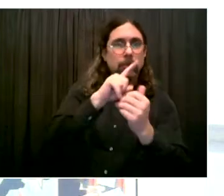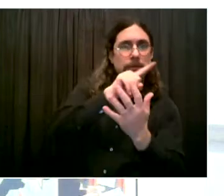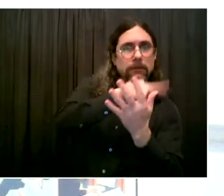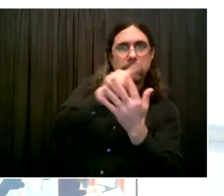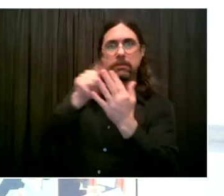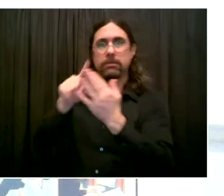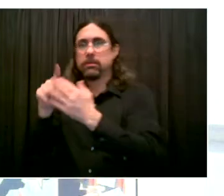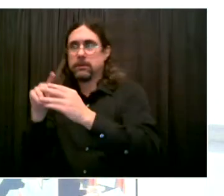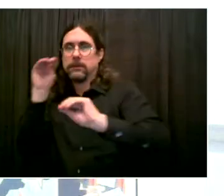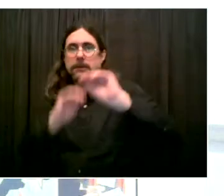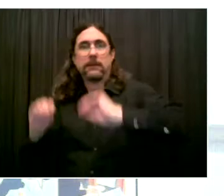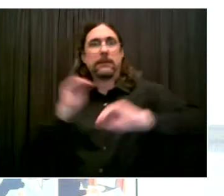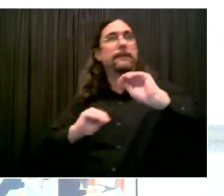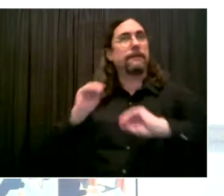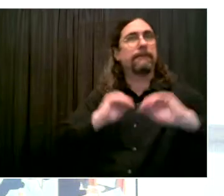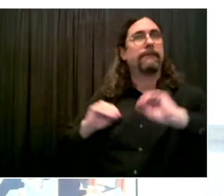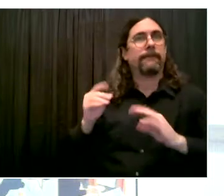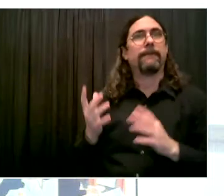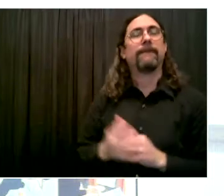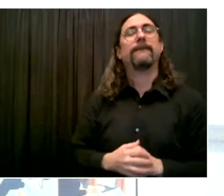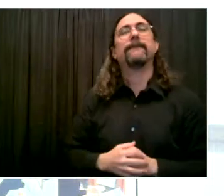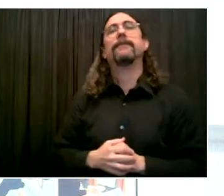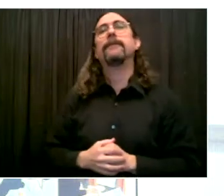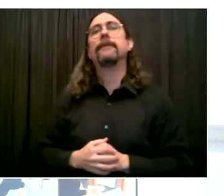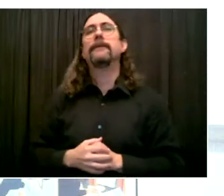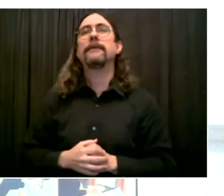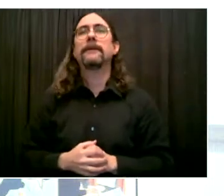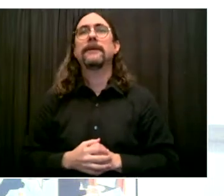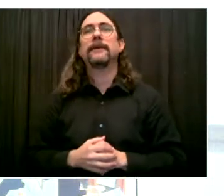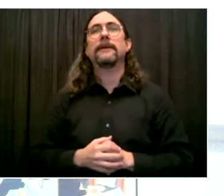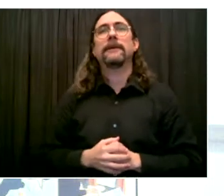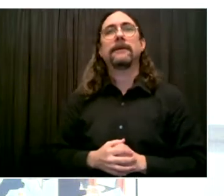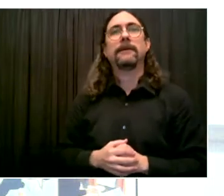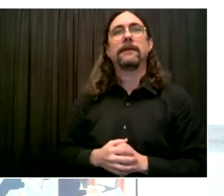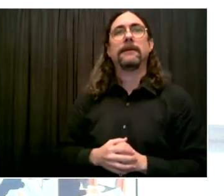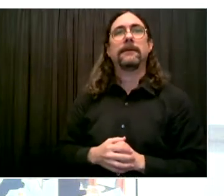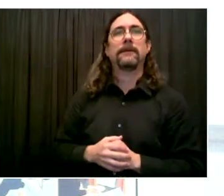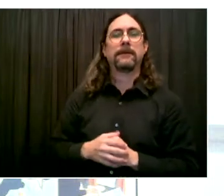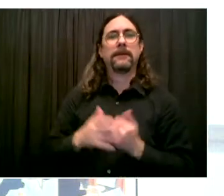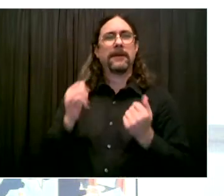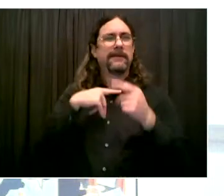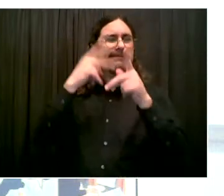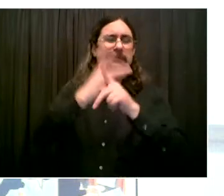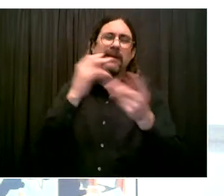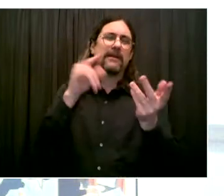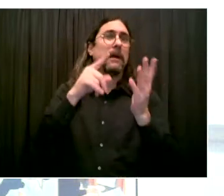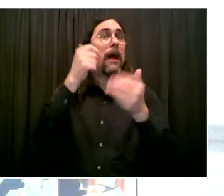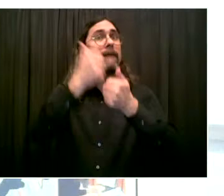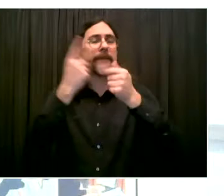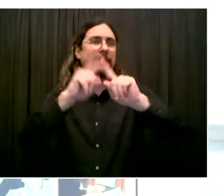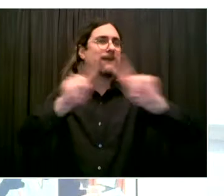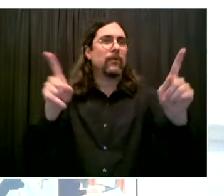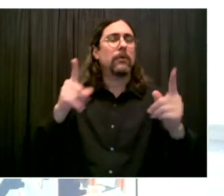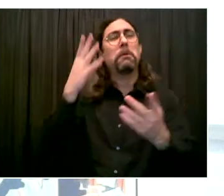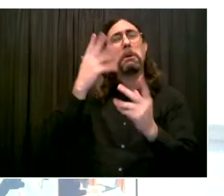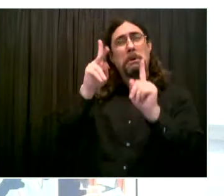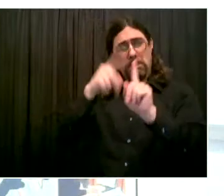HAVE LIMITED MMOBILITITY PHARMACY